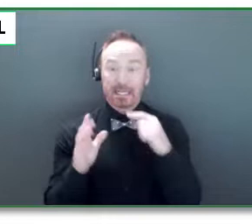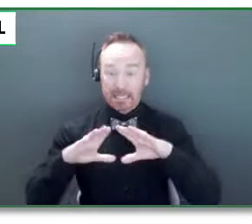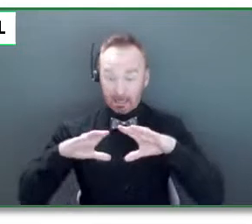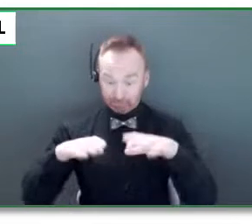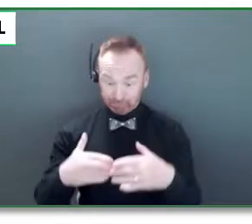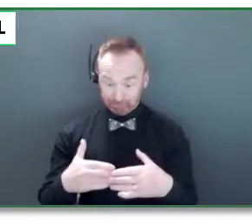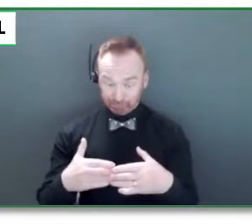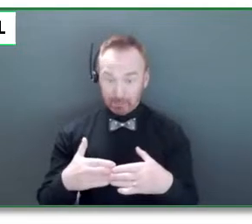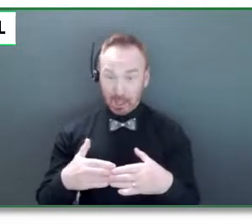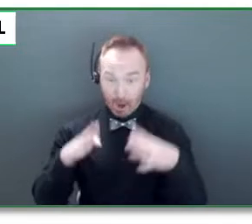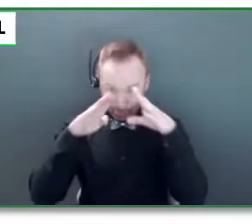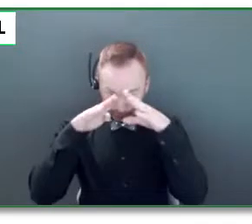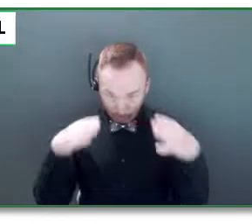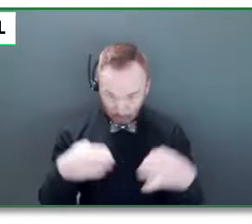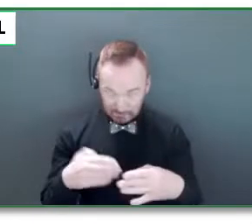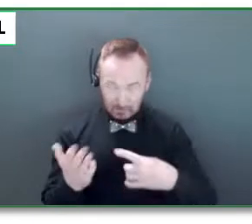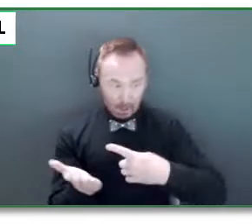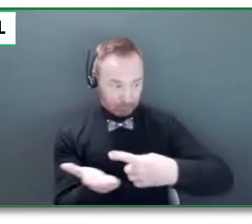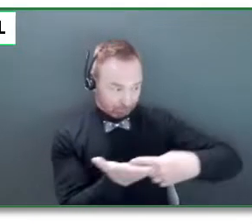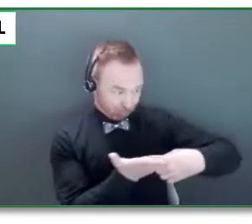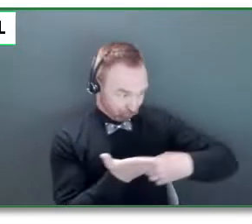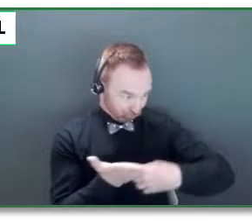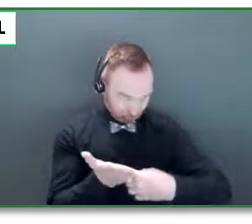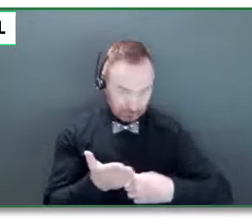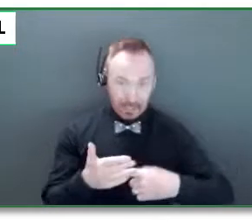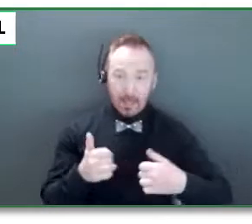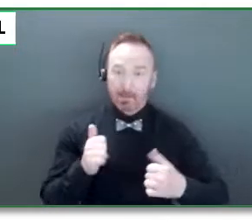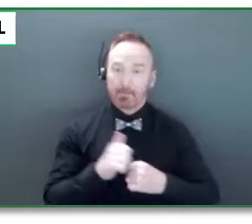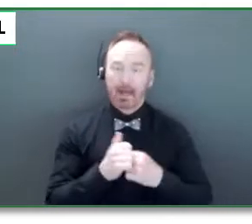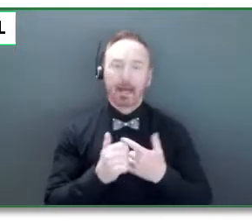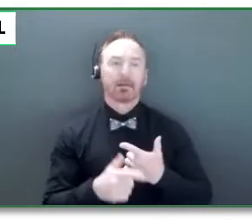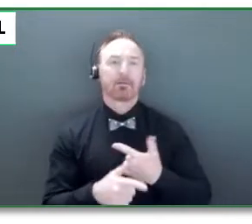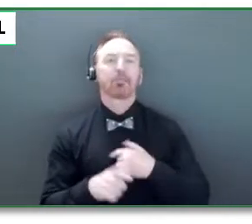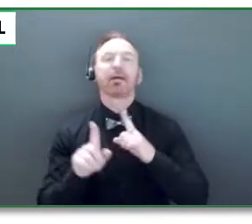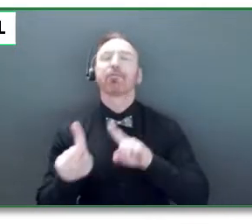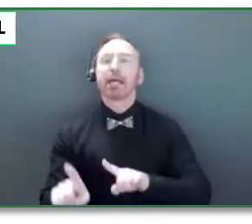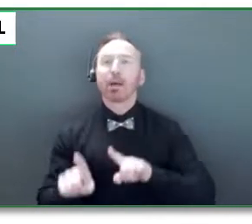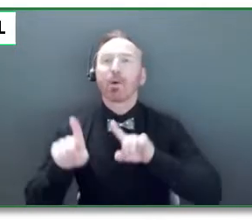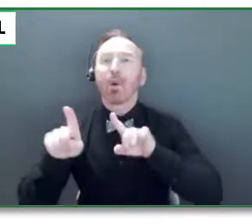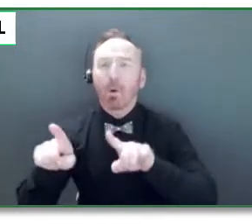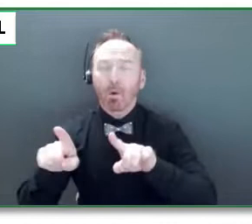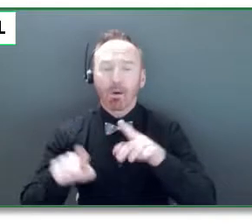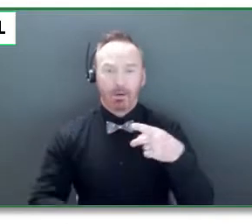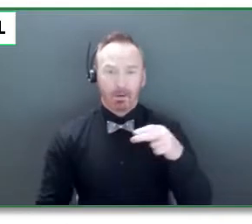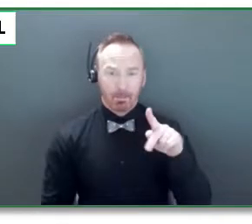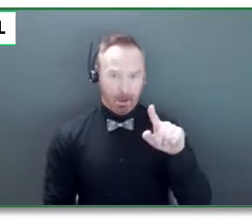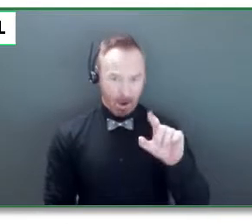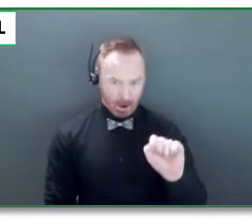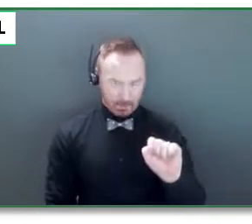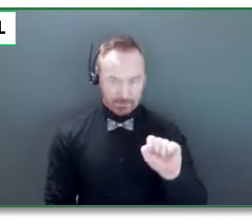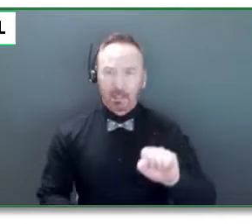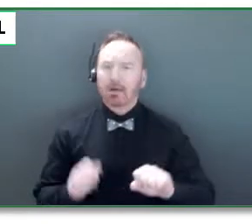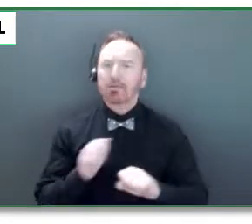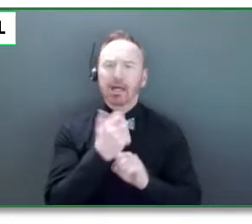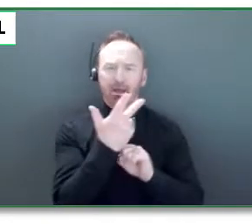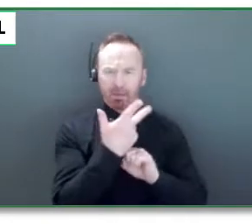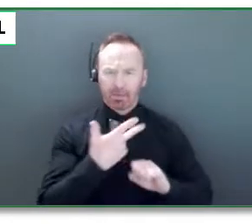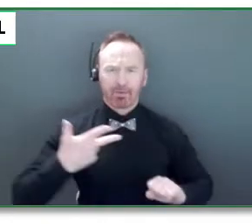we see when we try to go to parks and what are some of the solutions we think that could be